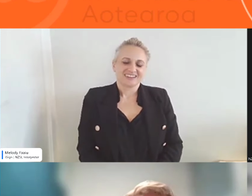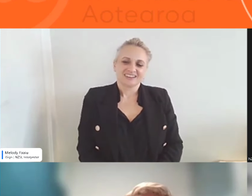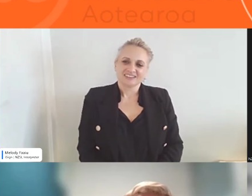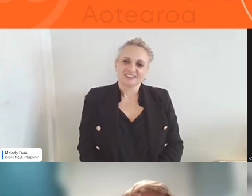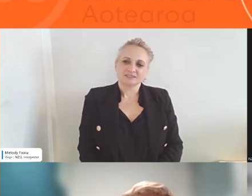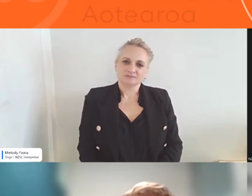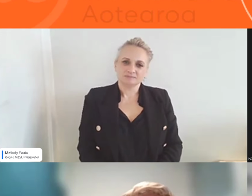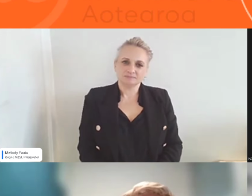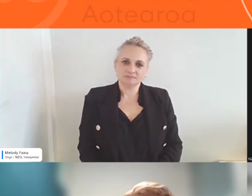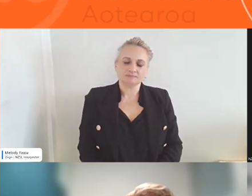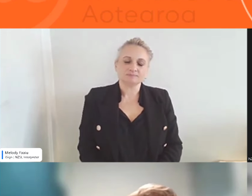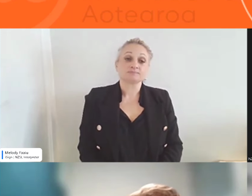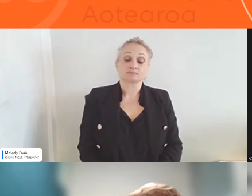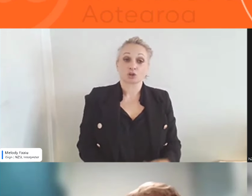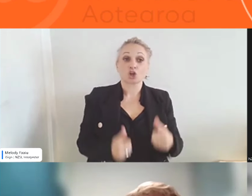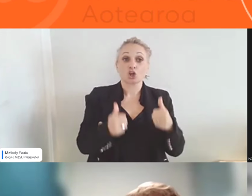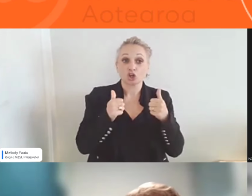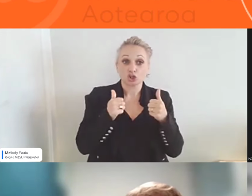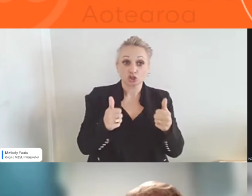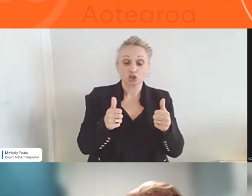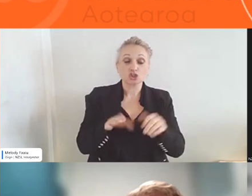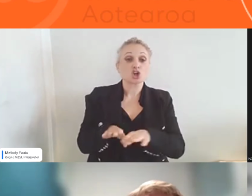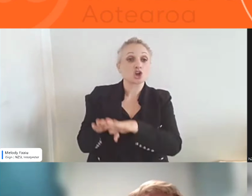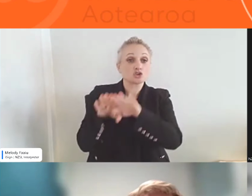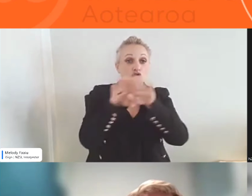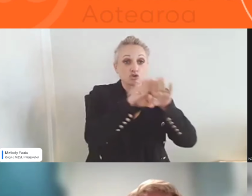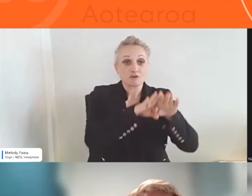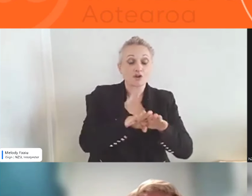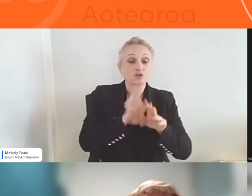universal design works for as many people as possible. Somebody asked